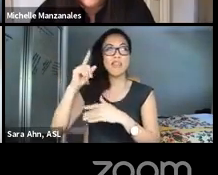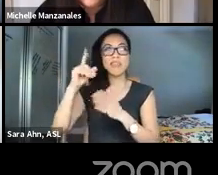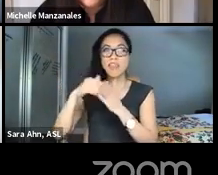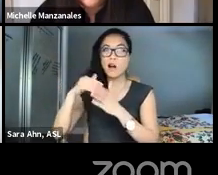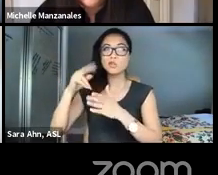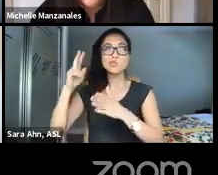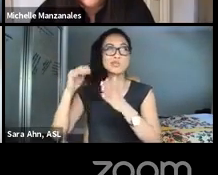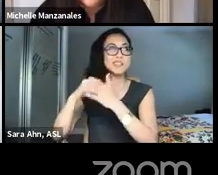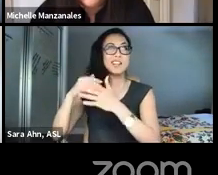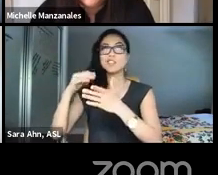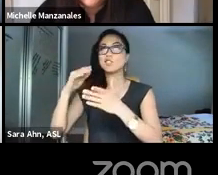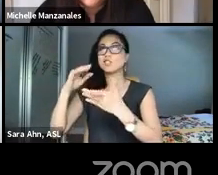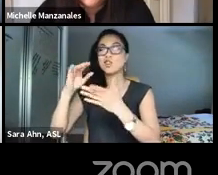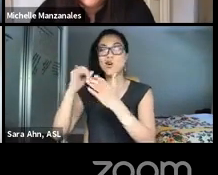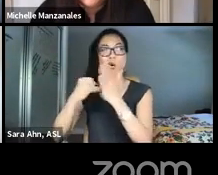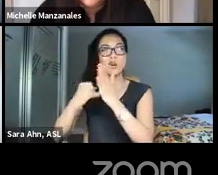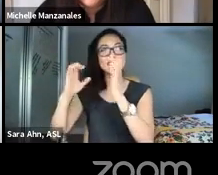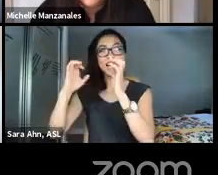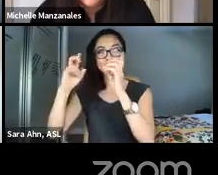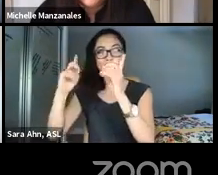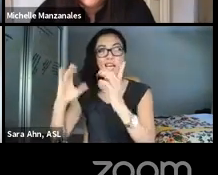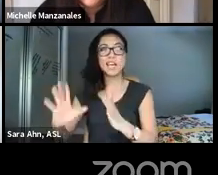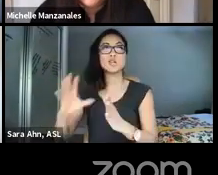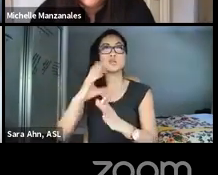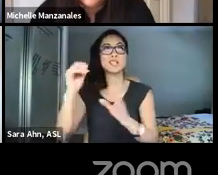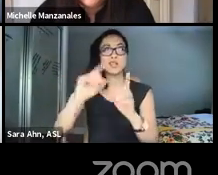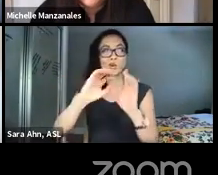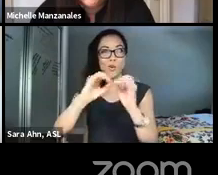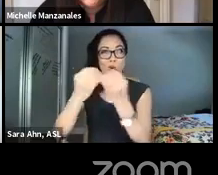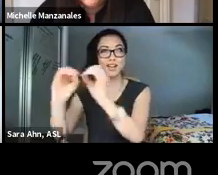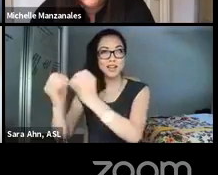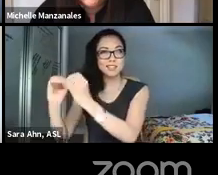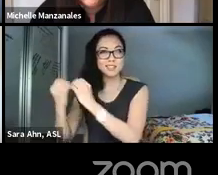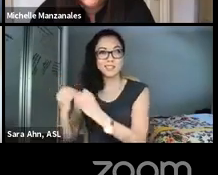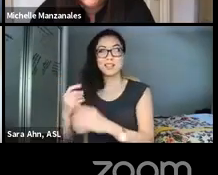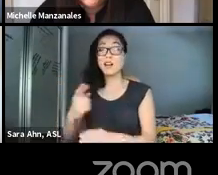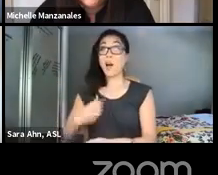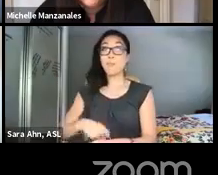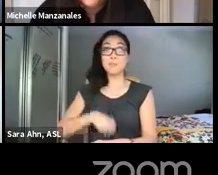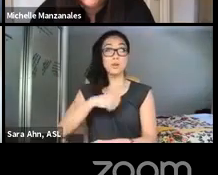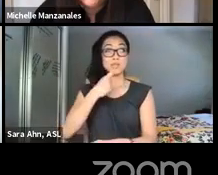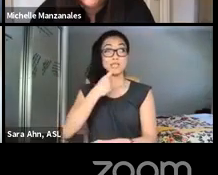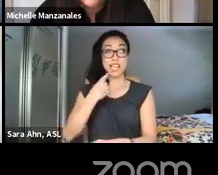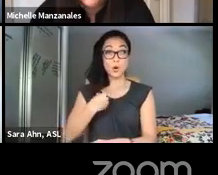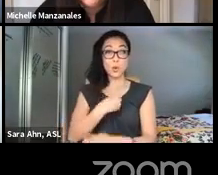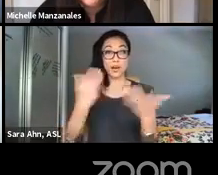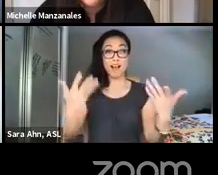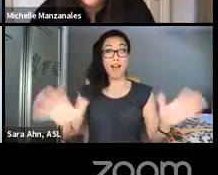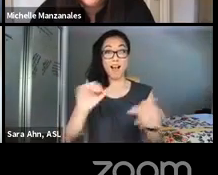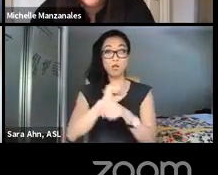all of that work was completely lost. I work with the New York City Arts and Education Roundtable